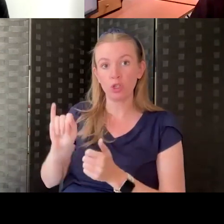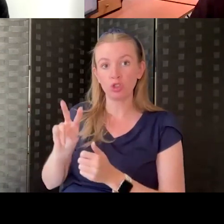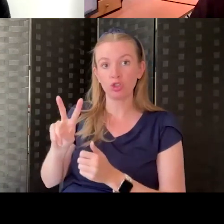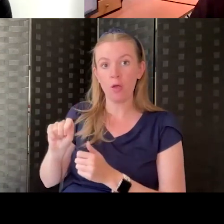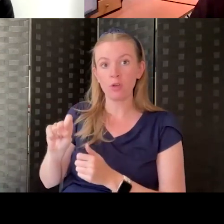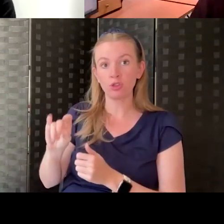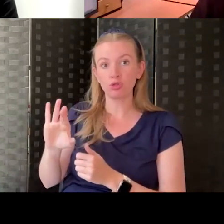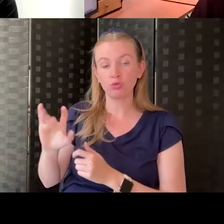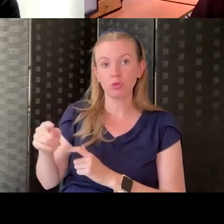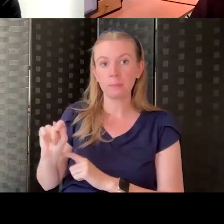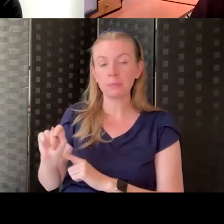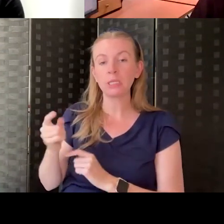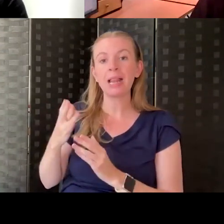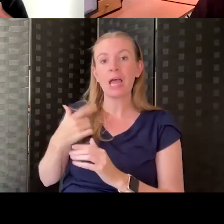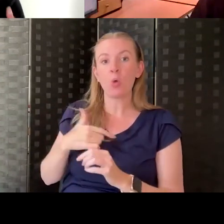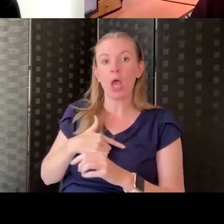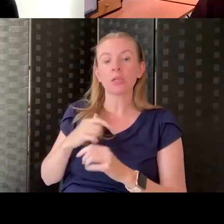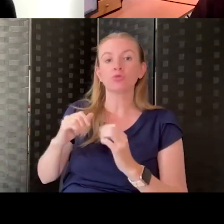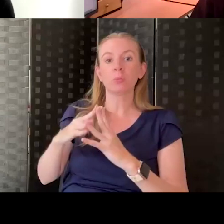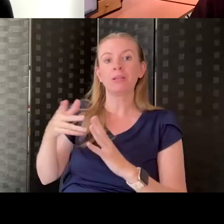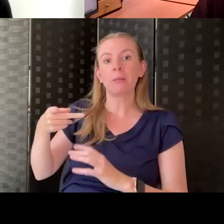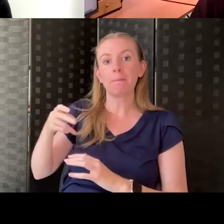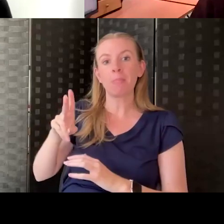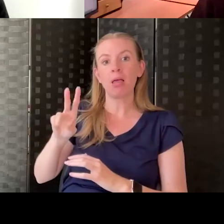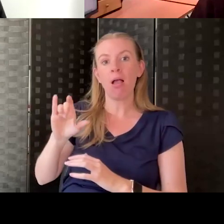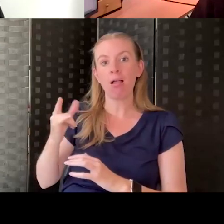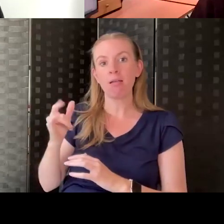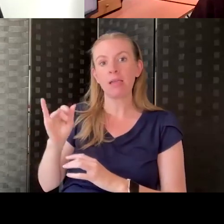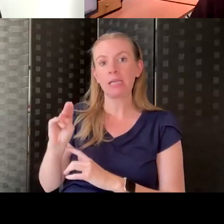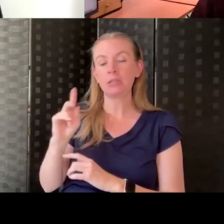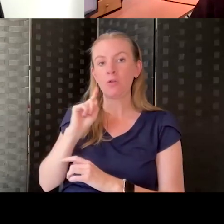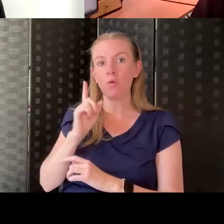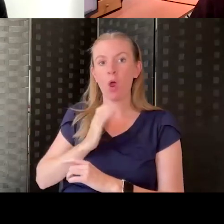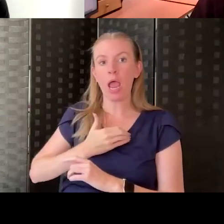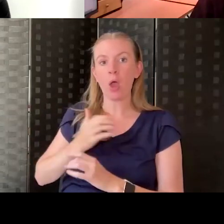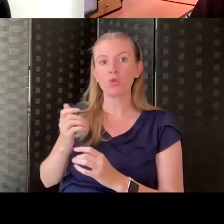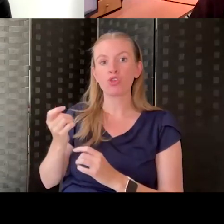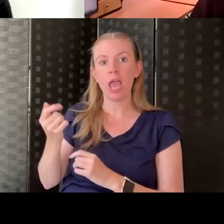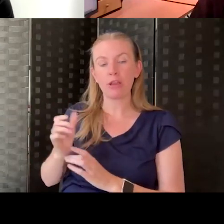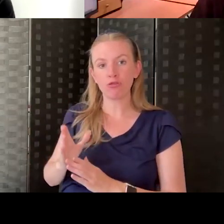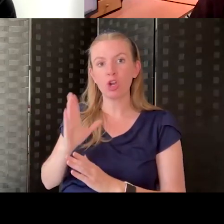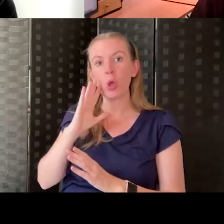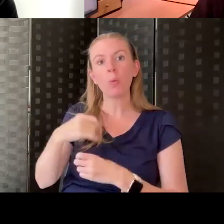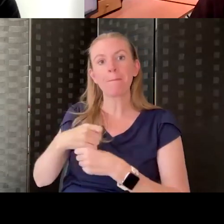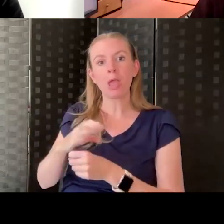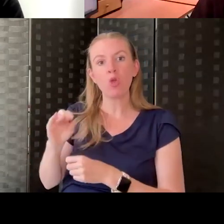customize and build plug-ins for our editor that would spit up production ready code or anyone who